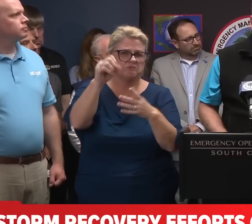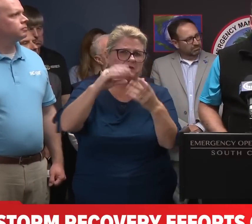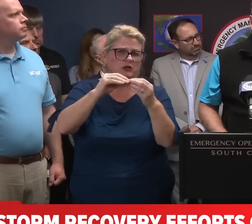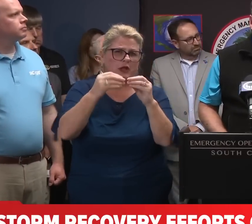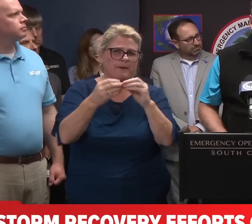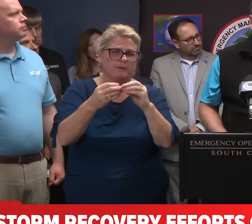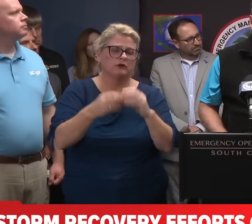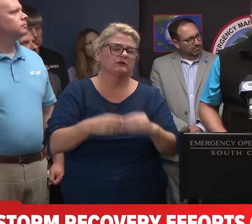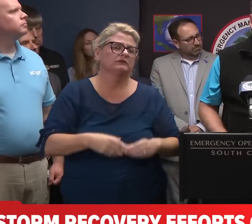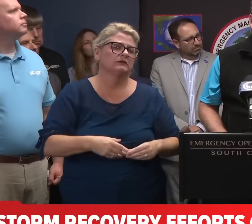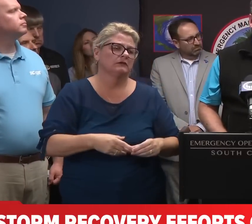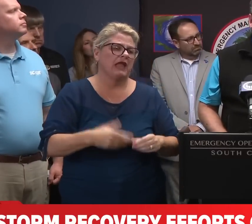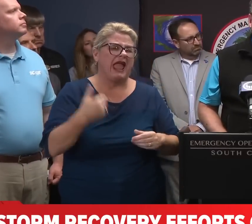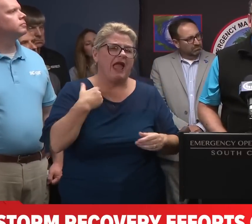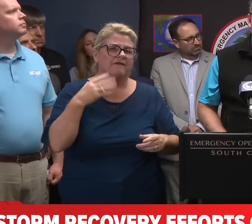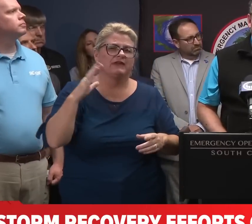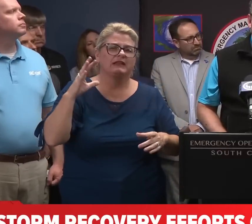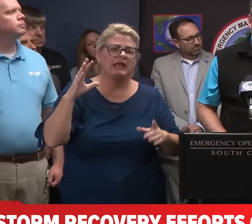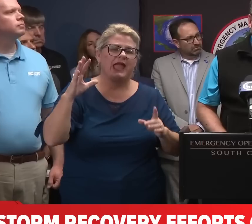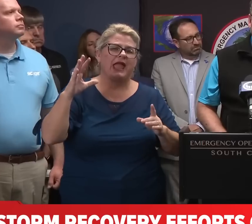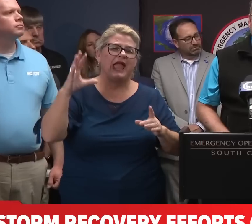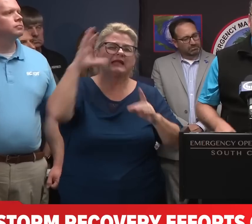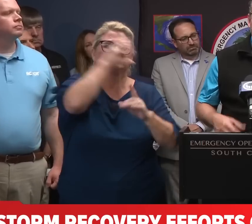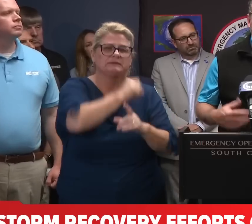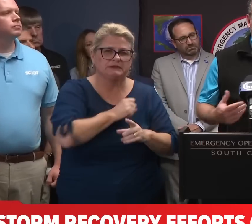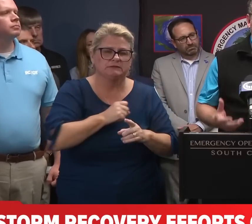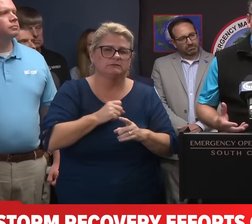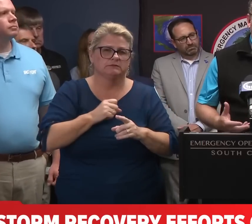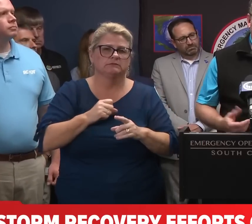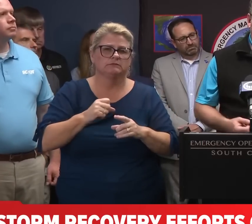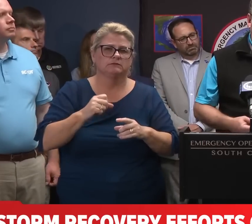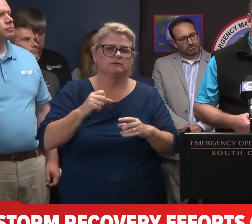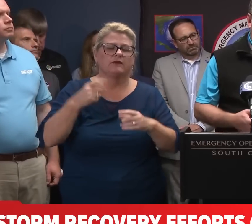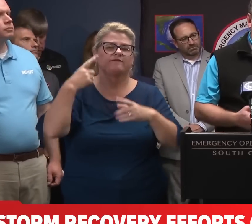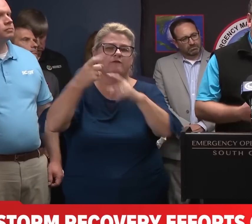I have an instant management assistance team that is helping me bring in the federal resources